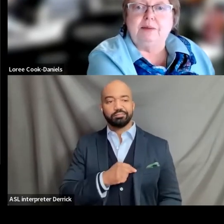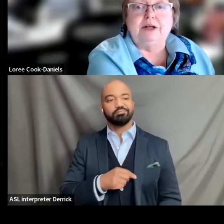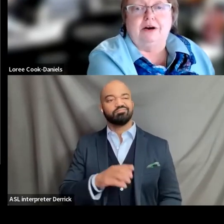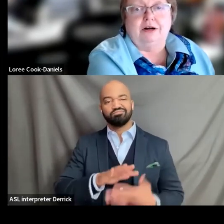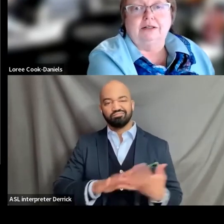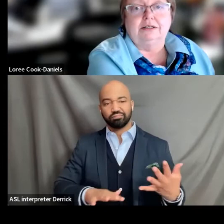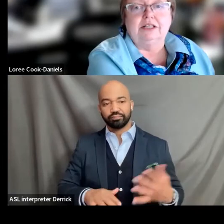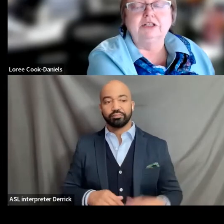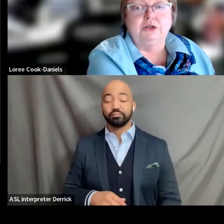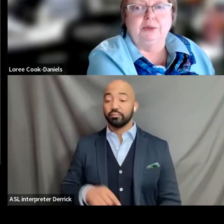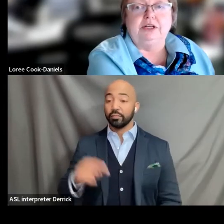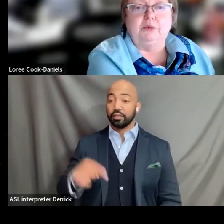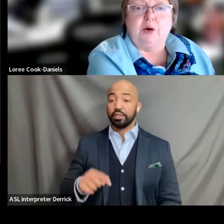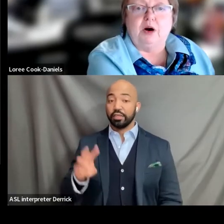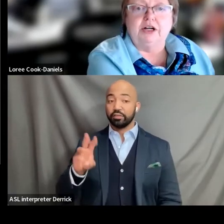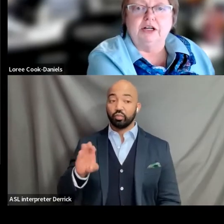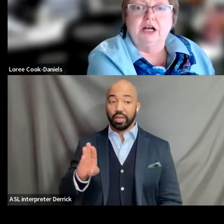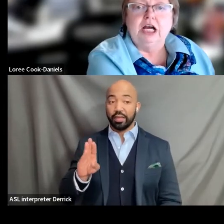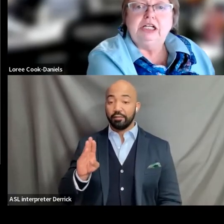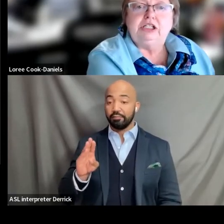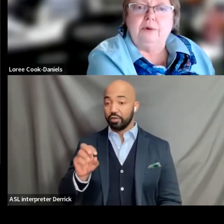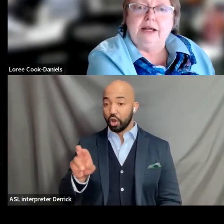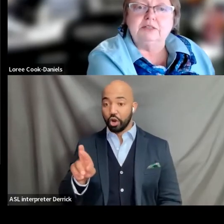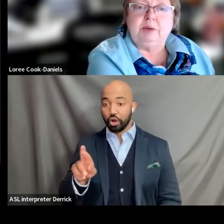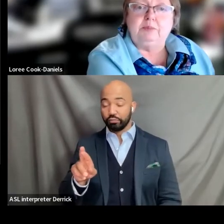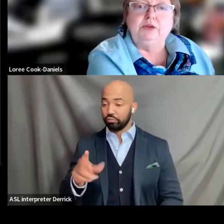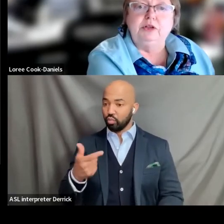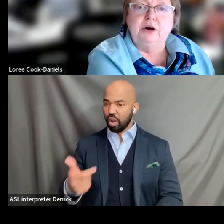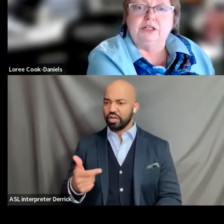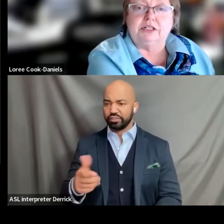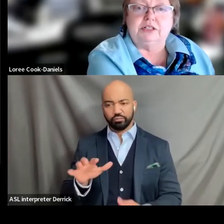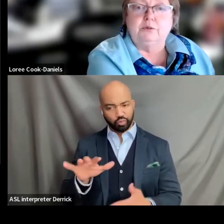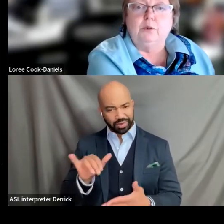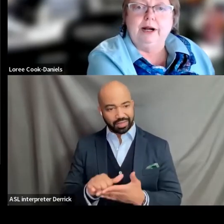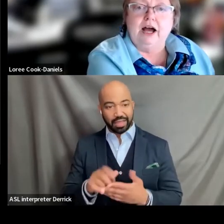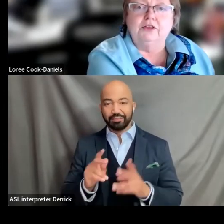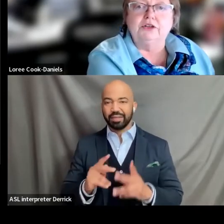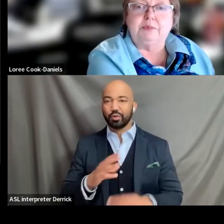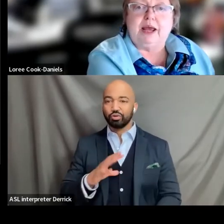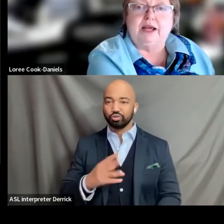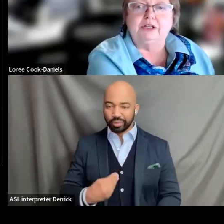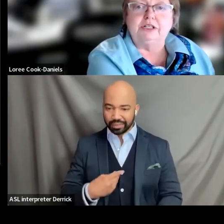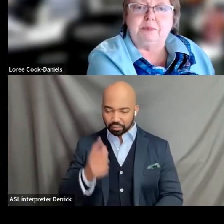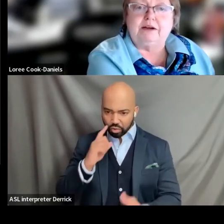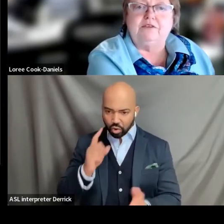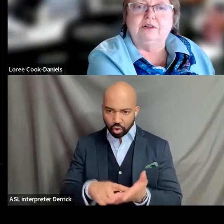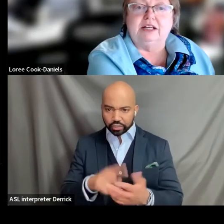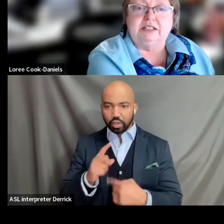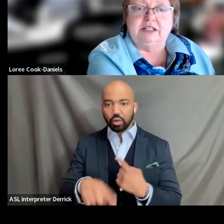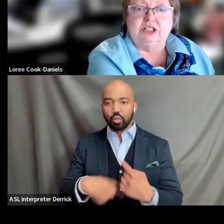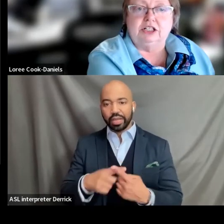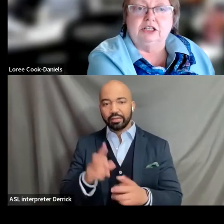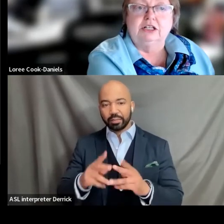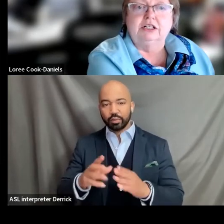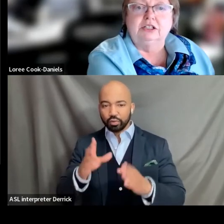Just watching this webinar is doing your part. Trans people notice when others pay respectful attention